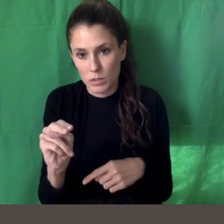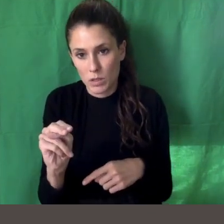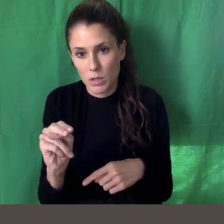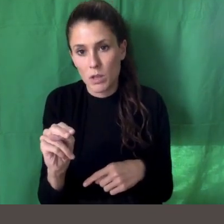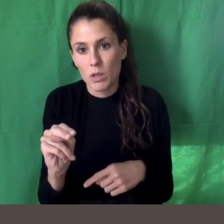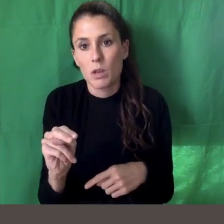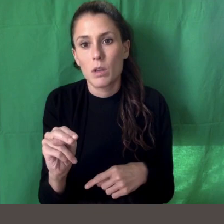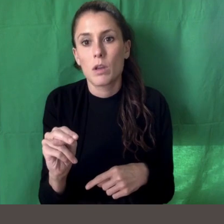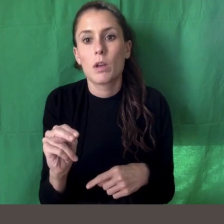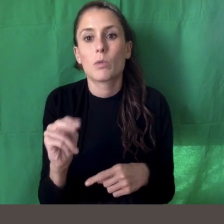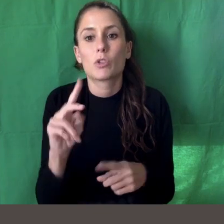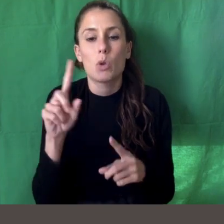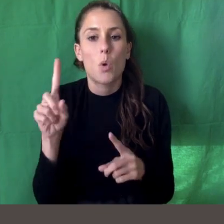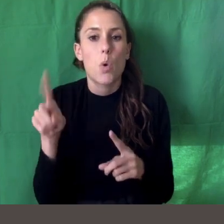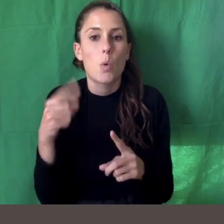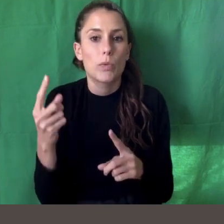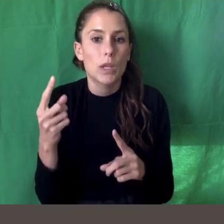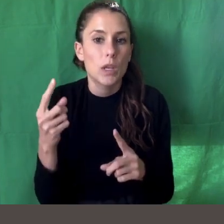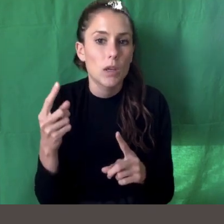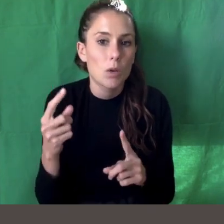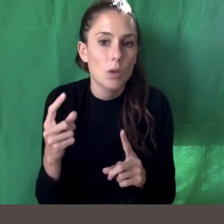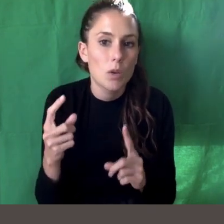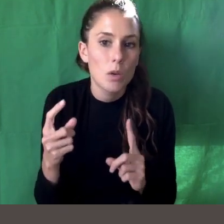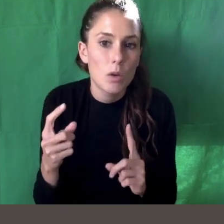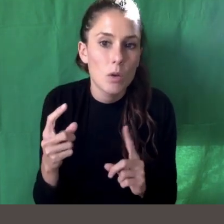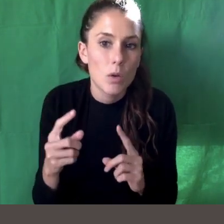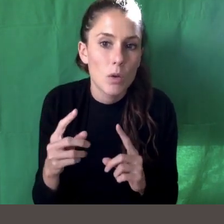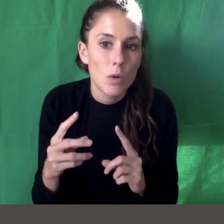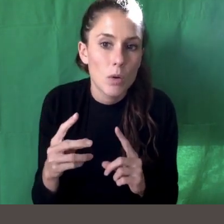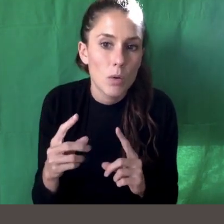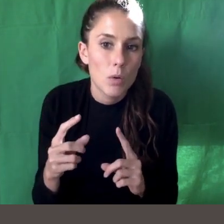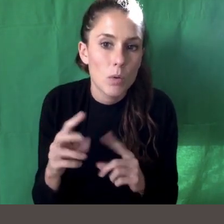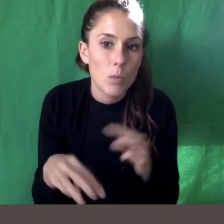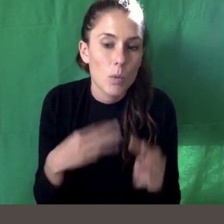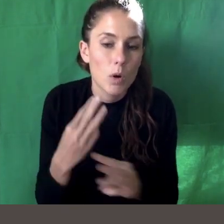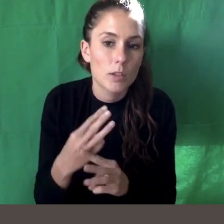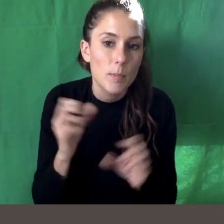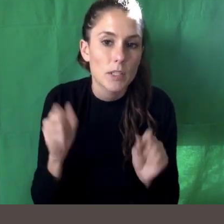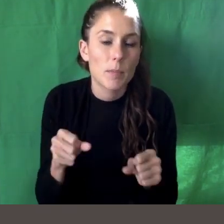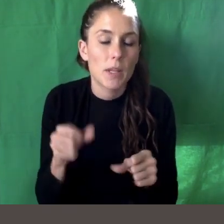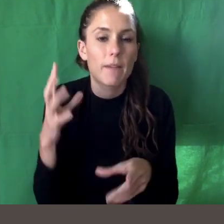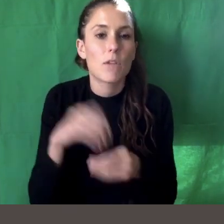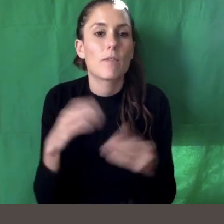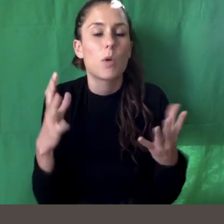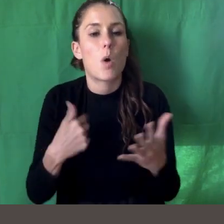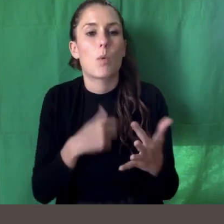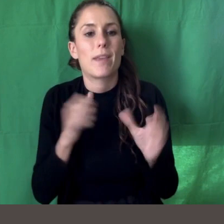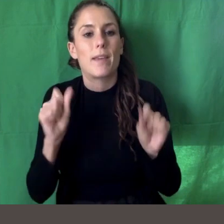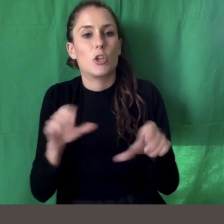which opens up a whole new world of possibilities involving what we can do with them